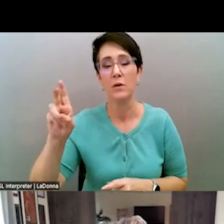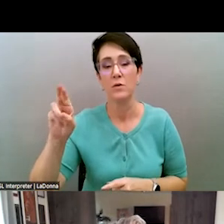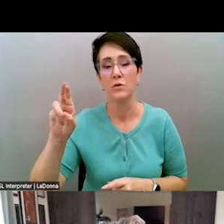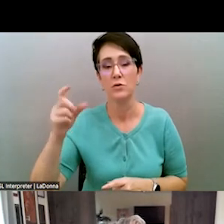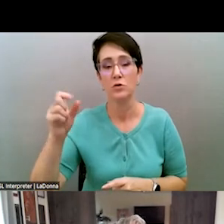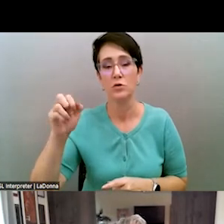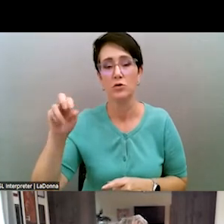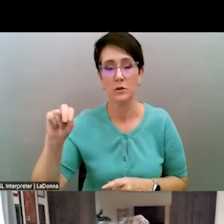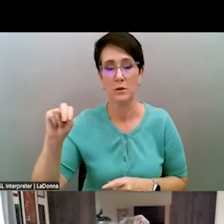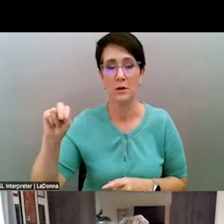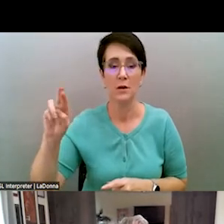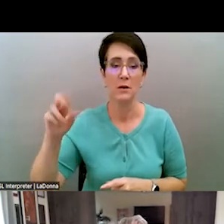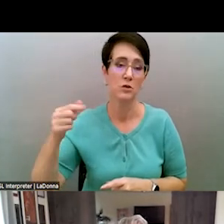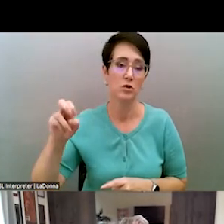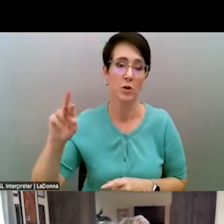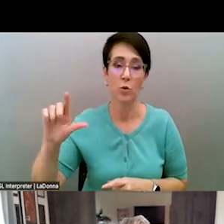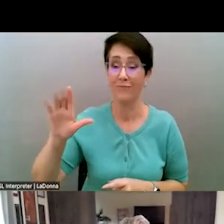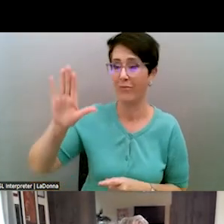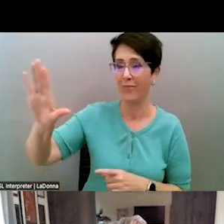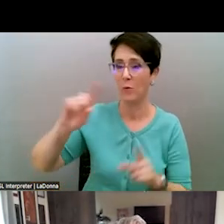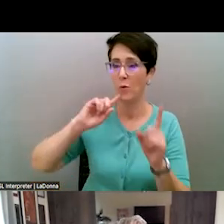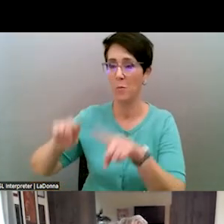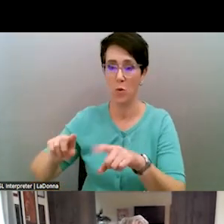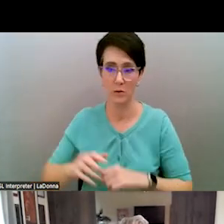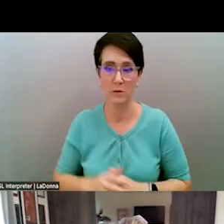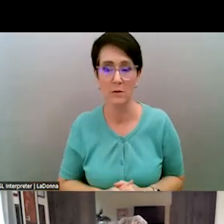ACTION IS ADDRESSING THE UPSTREAM FACTORS OF SUICIDE PREVENTION.